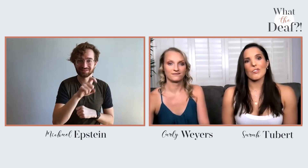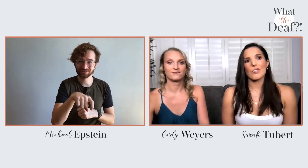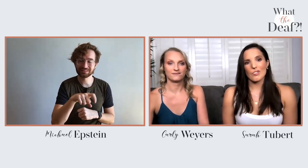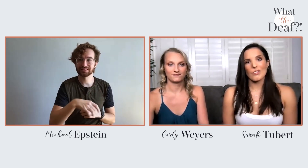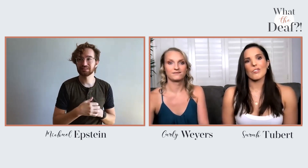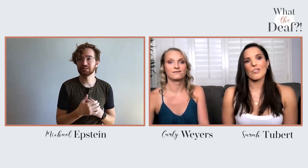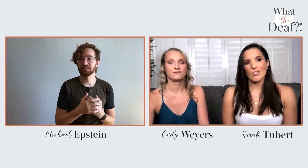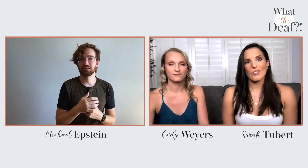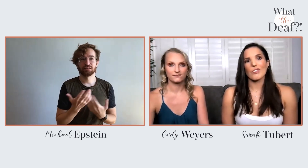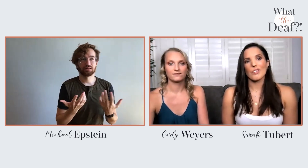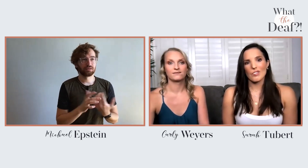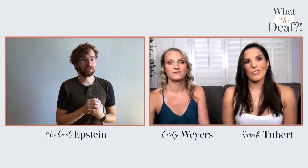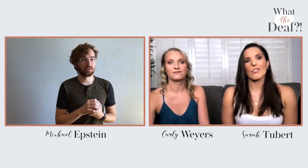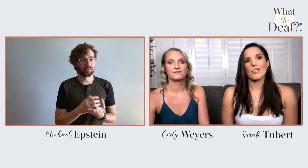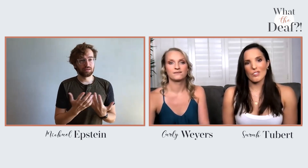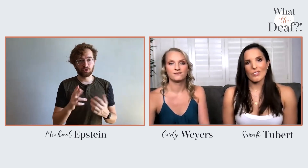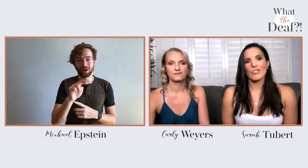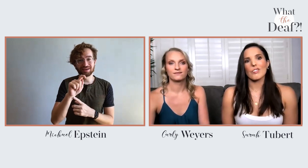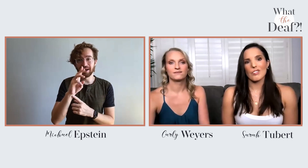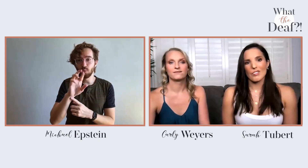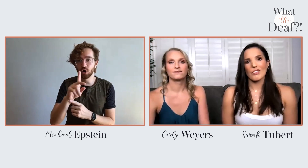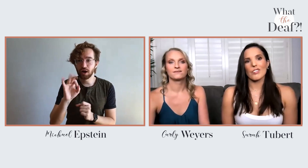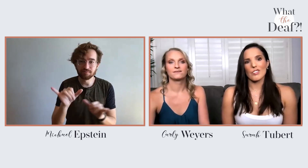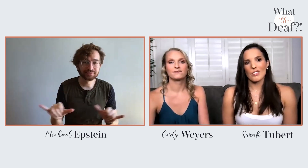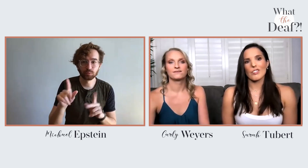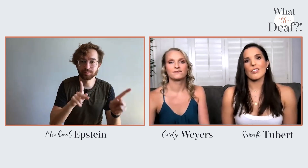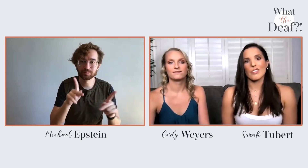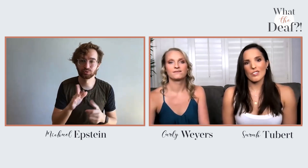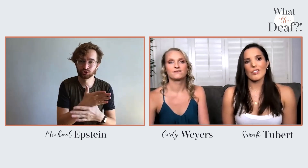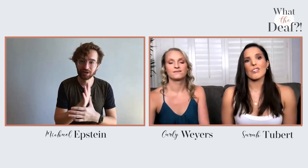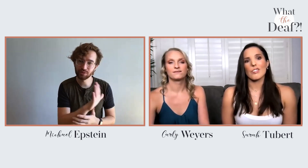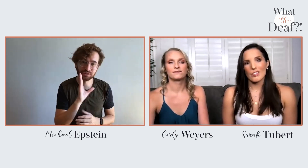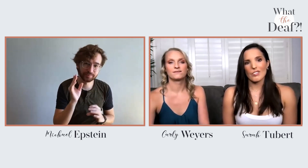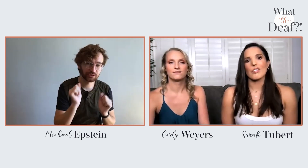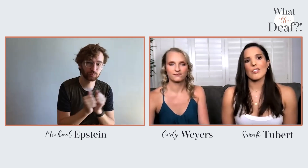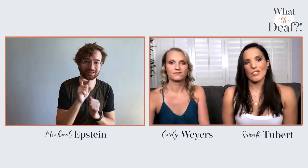and need that support. So there's a network of people who can share their experiences